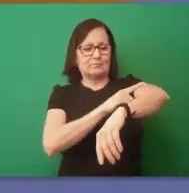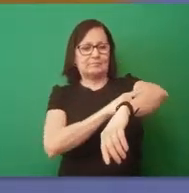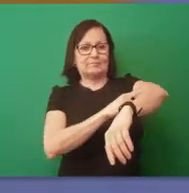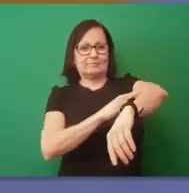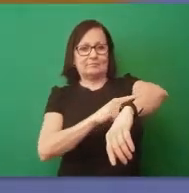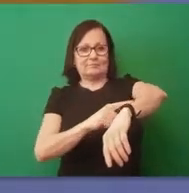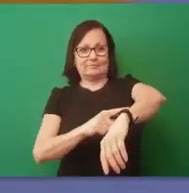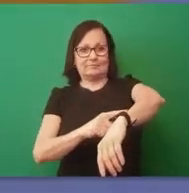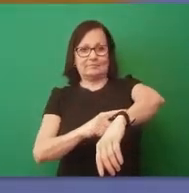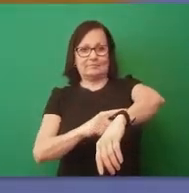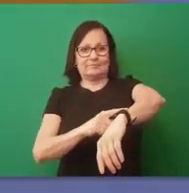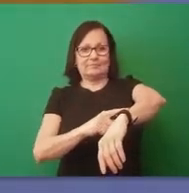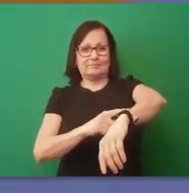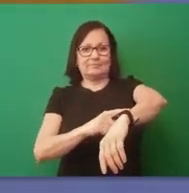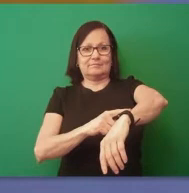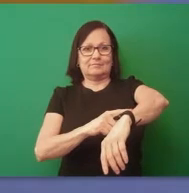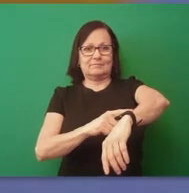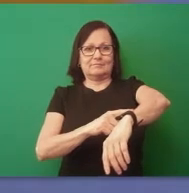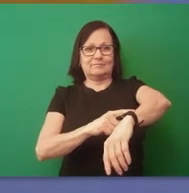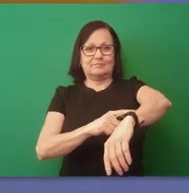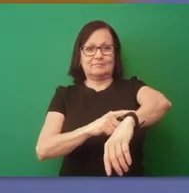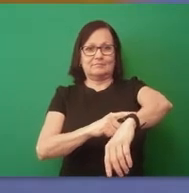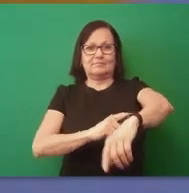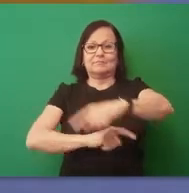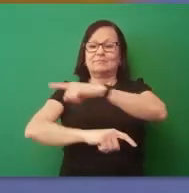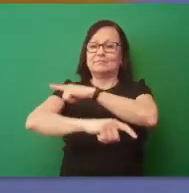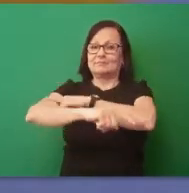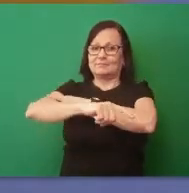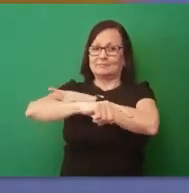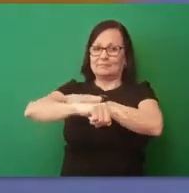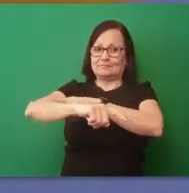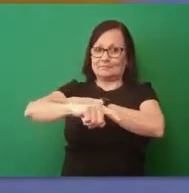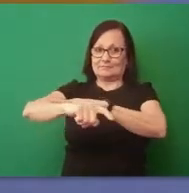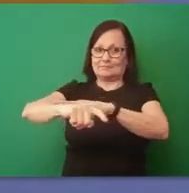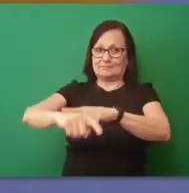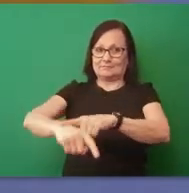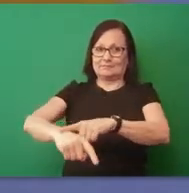Noticing any sensations in the lower arms.